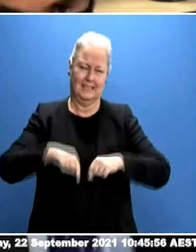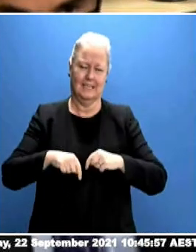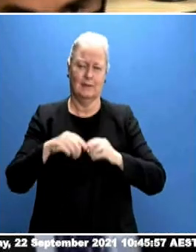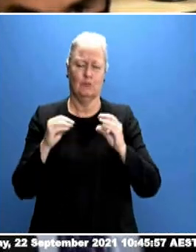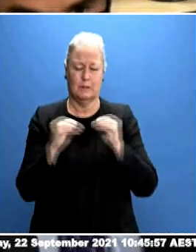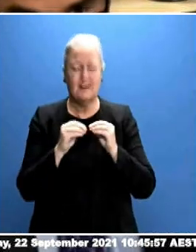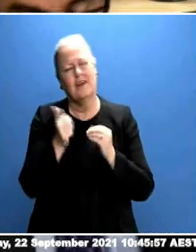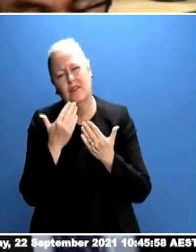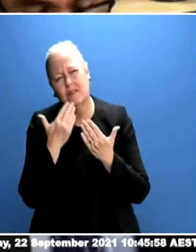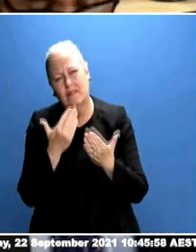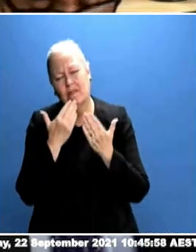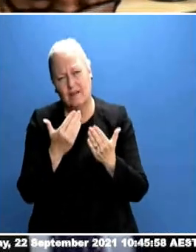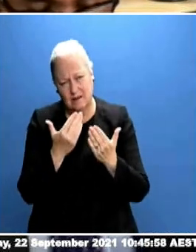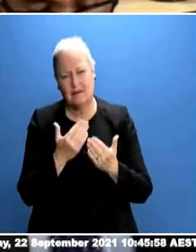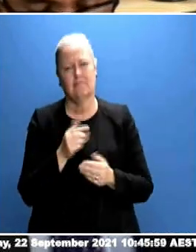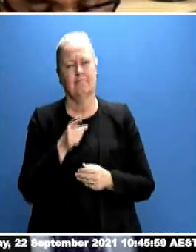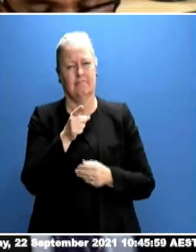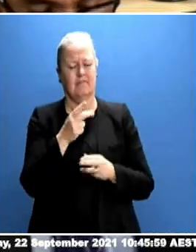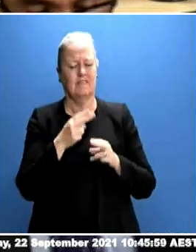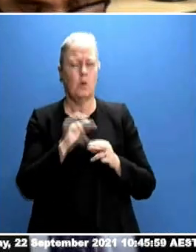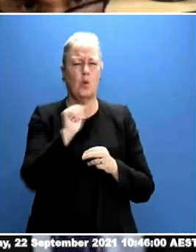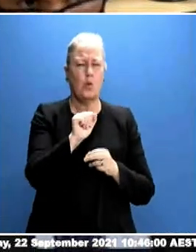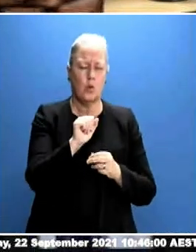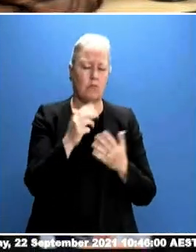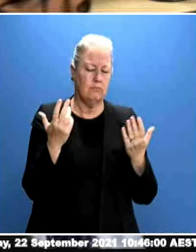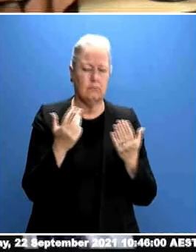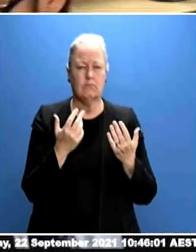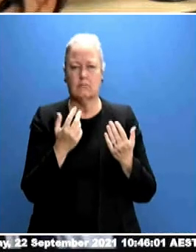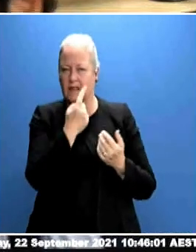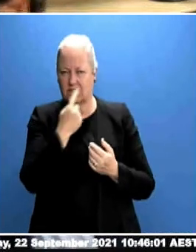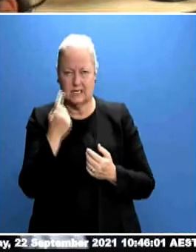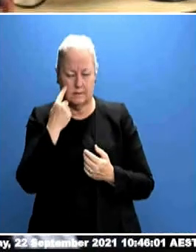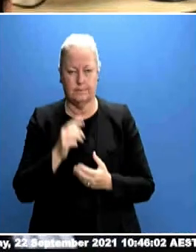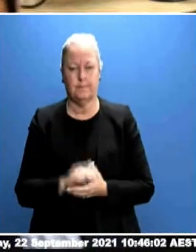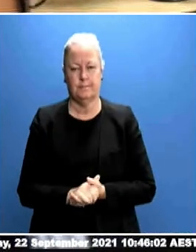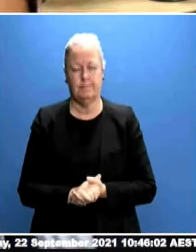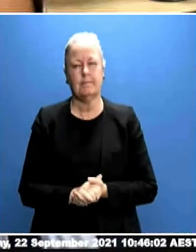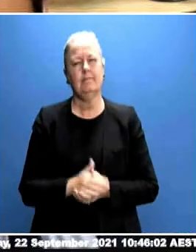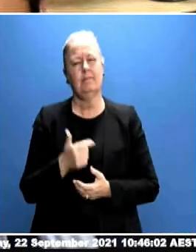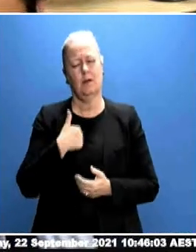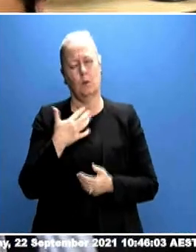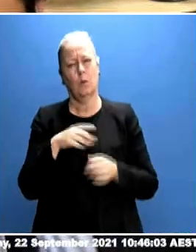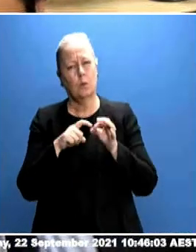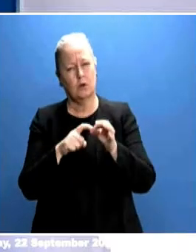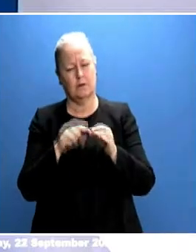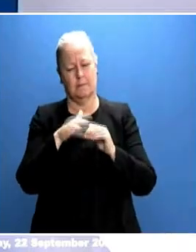Thank you Ivy for your evidence today. I just had a question around the Cerebral Palsy Association